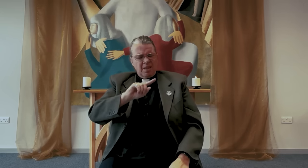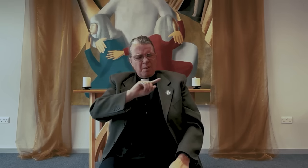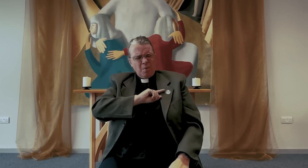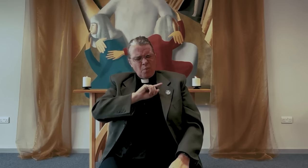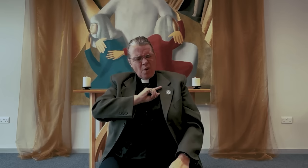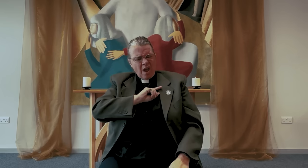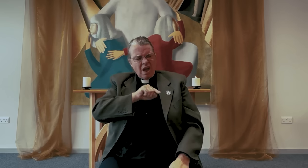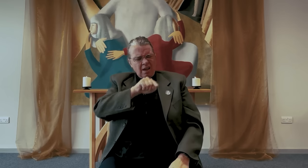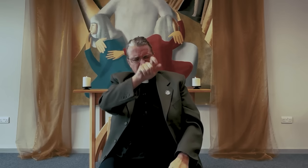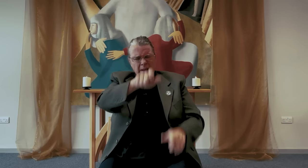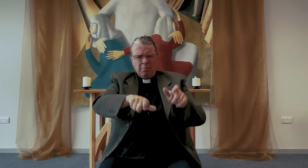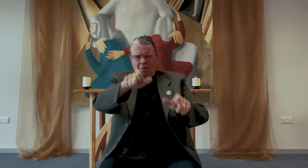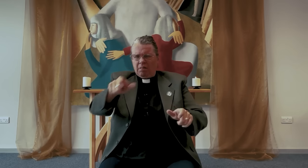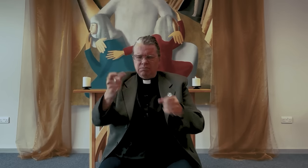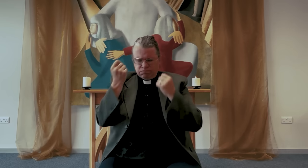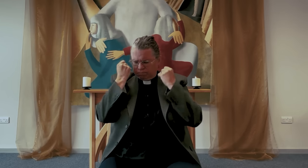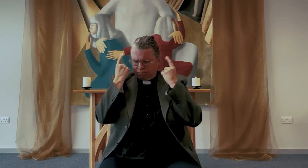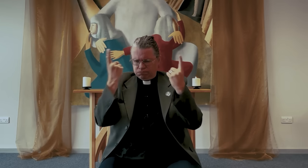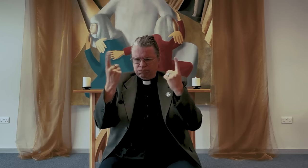Why don't they understand Ezra's reading?